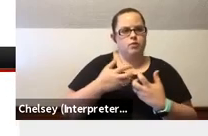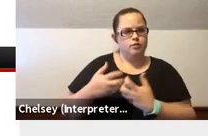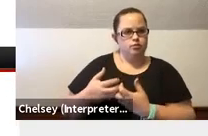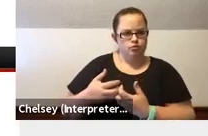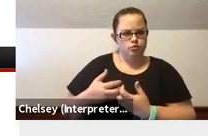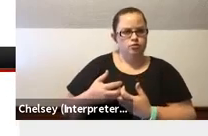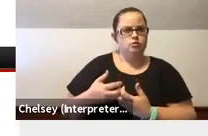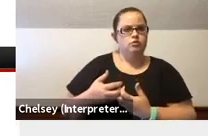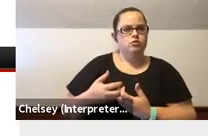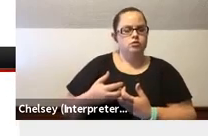Sage Talbot: Okay, I think it's "My Dashboard."